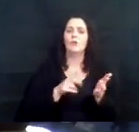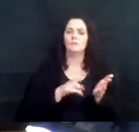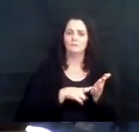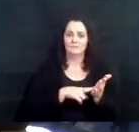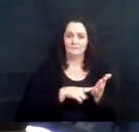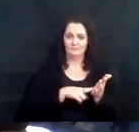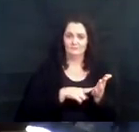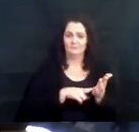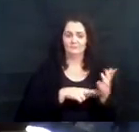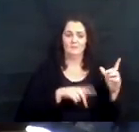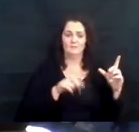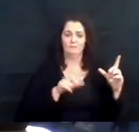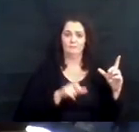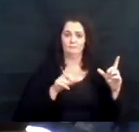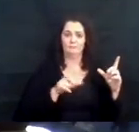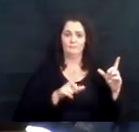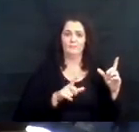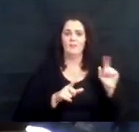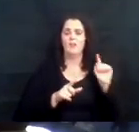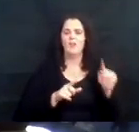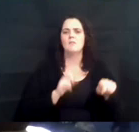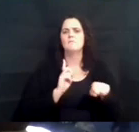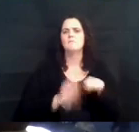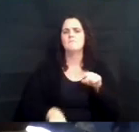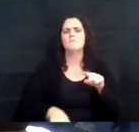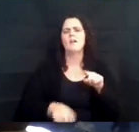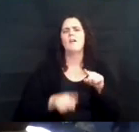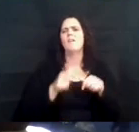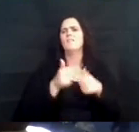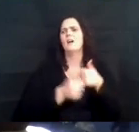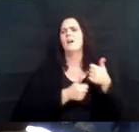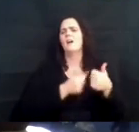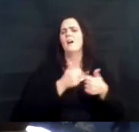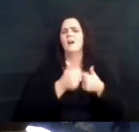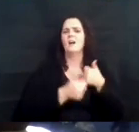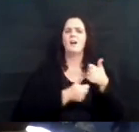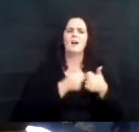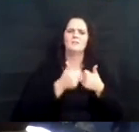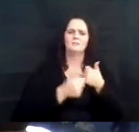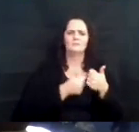most famous image, probably her most famous photograph and it's always